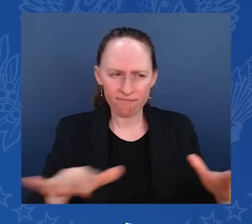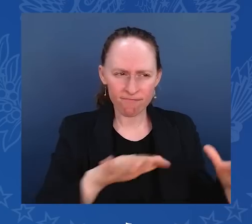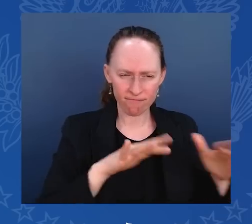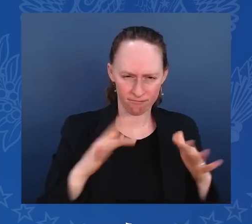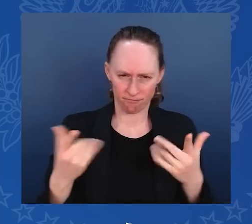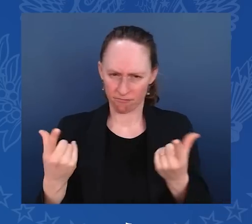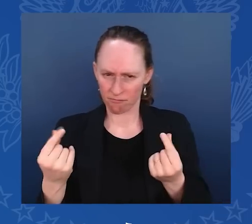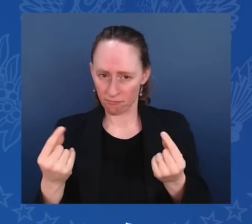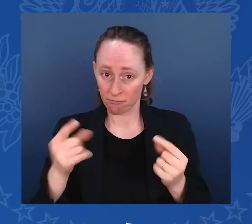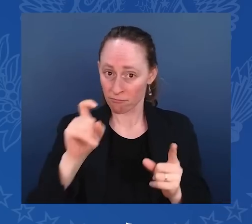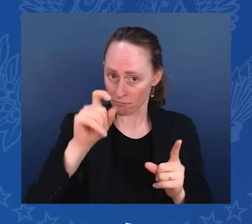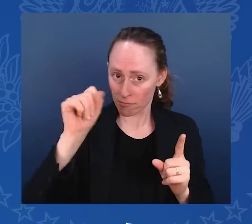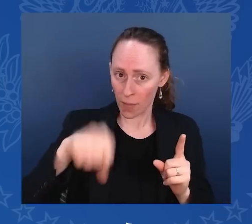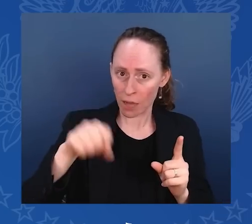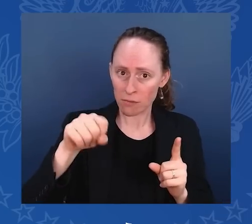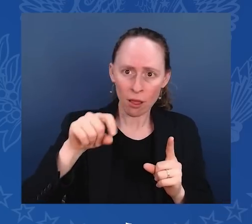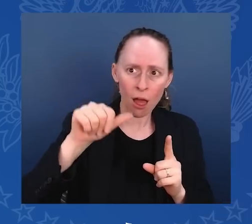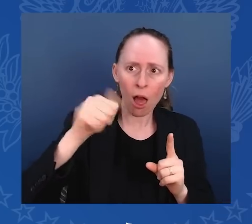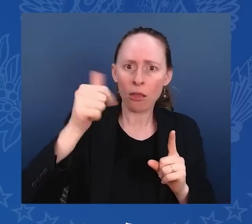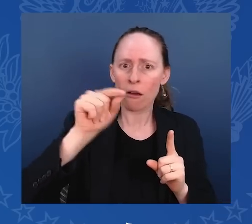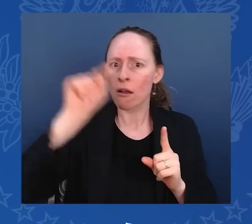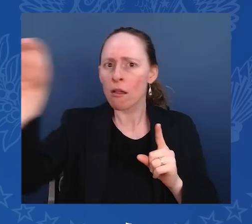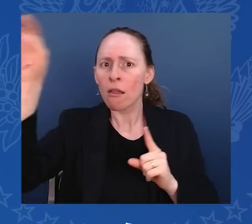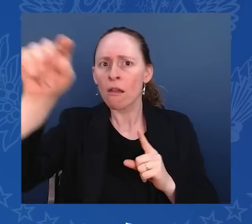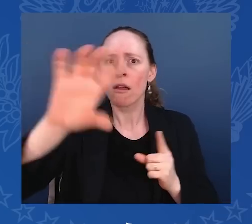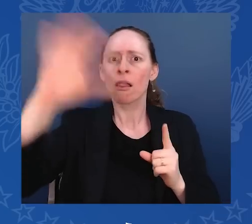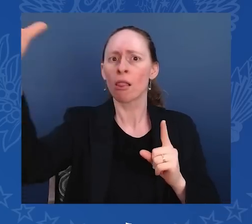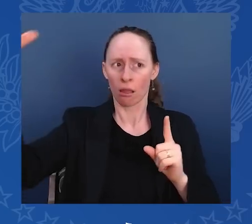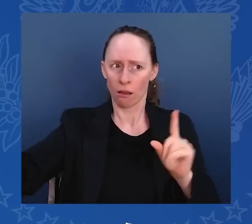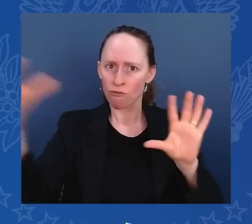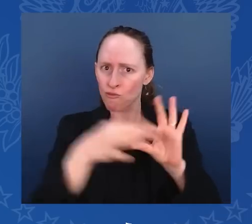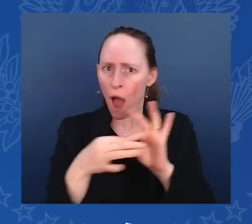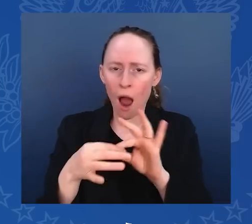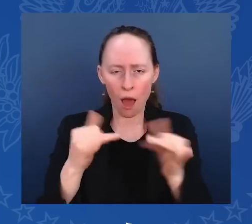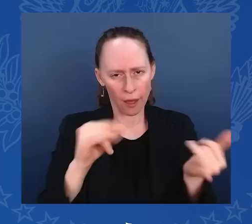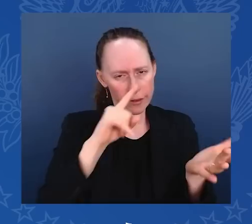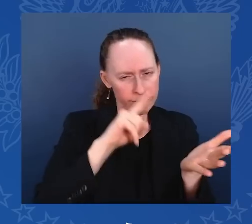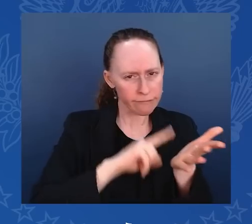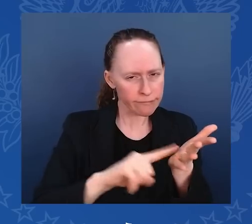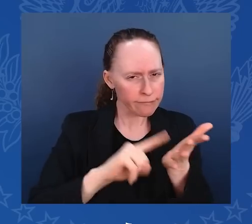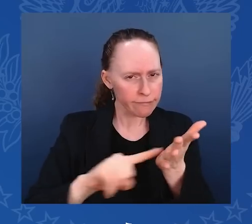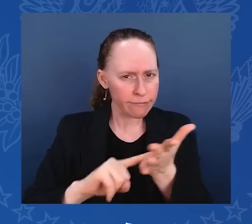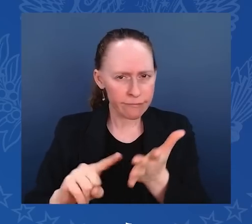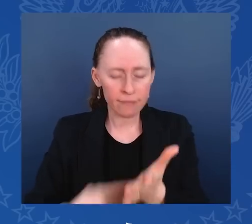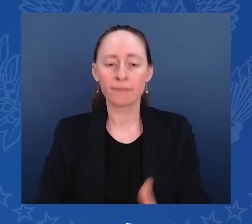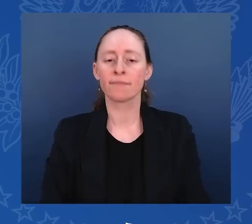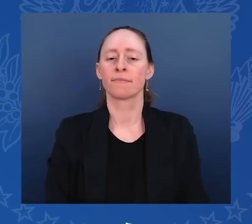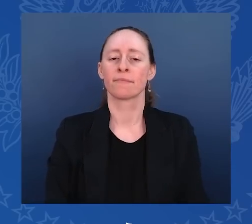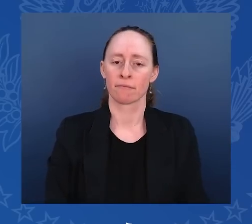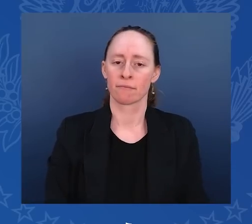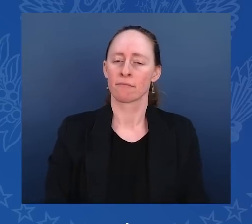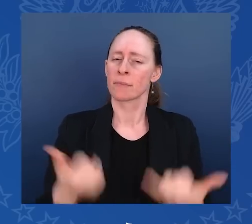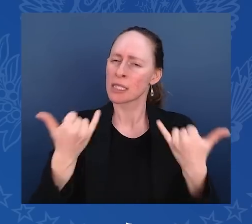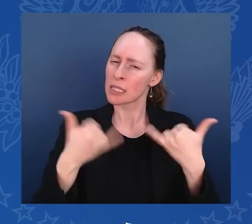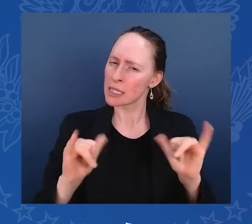And so, we're also continuing to investigate whether or not there's any connection between the New Orleans attack and the explosion in Las Vegas.